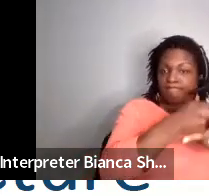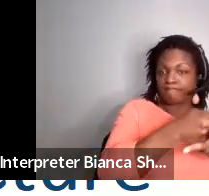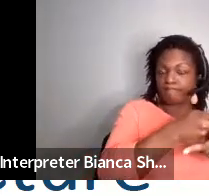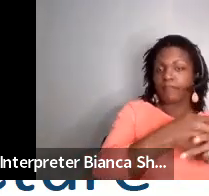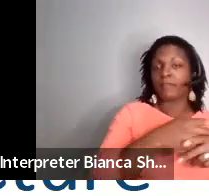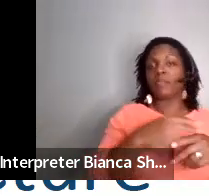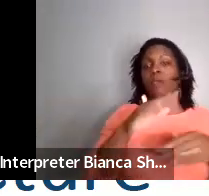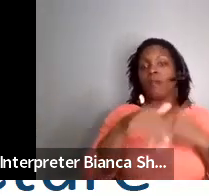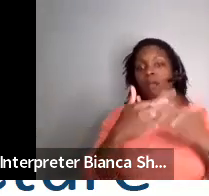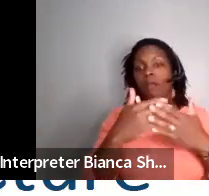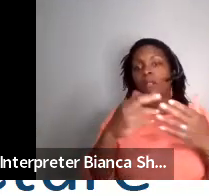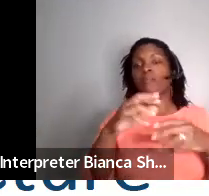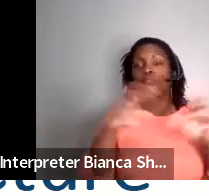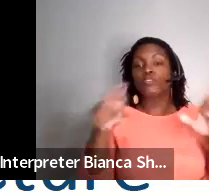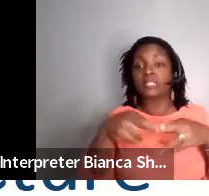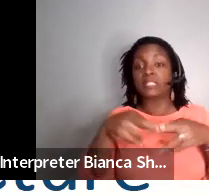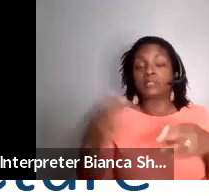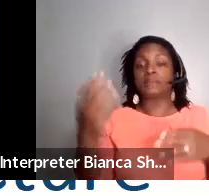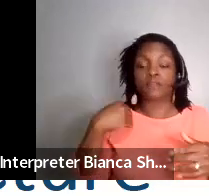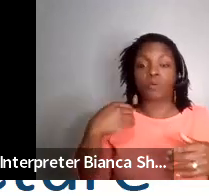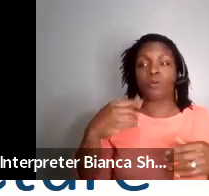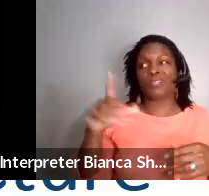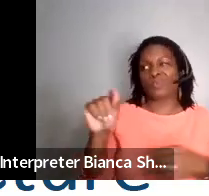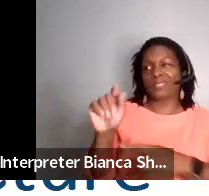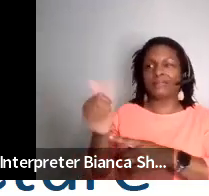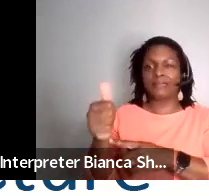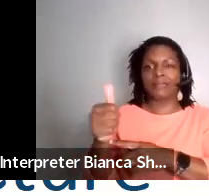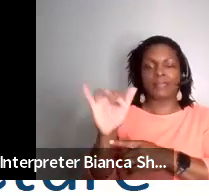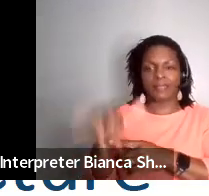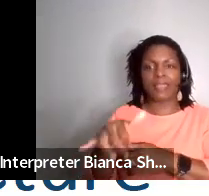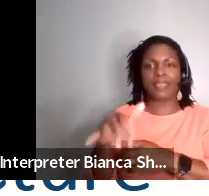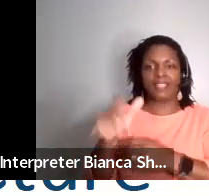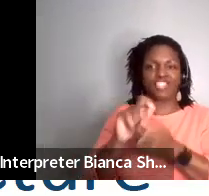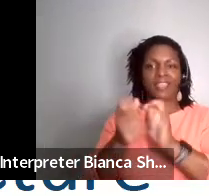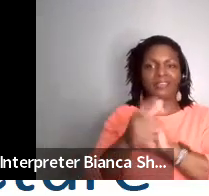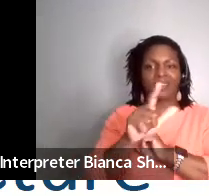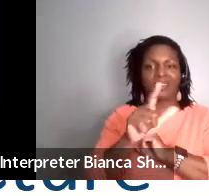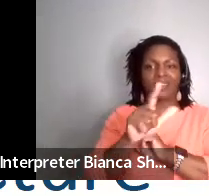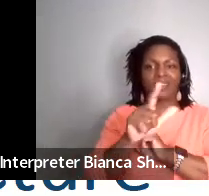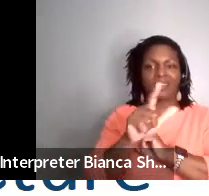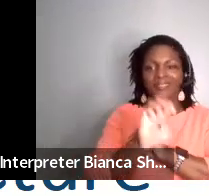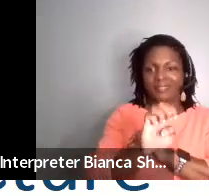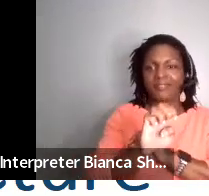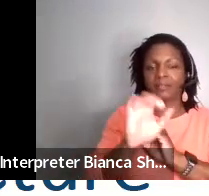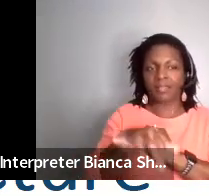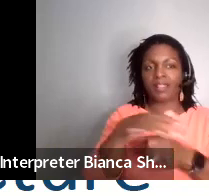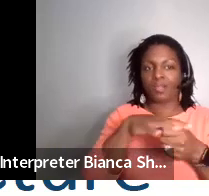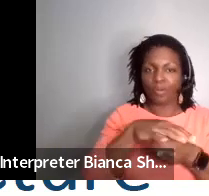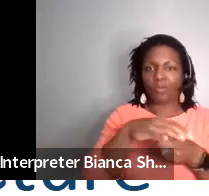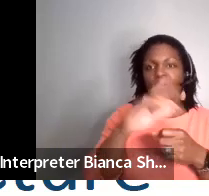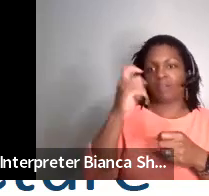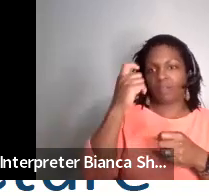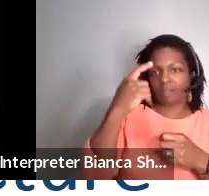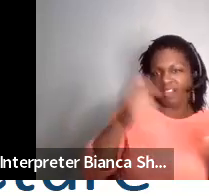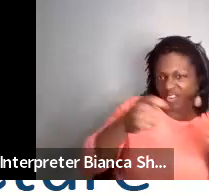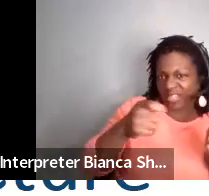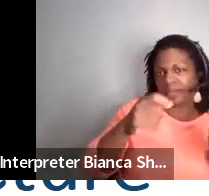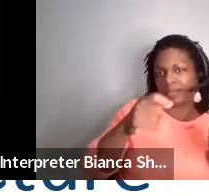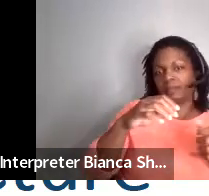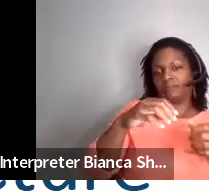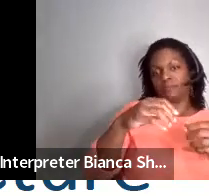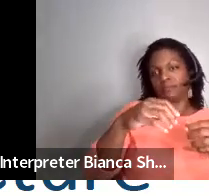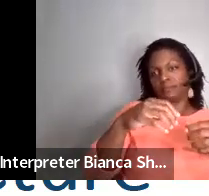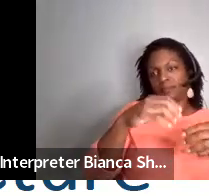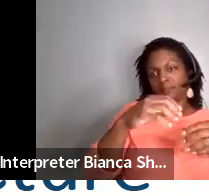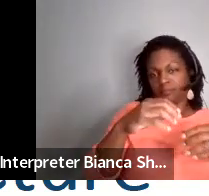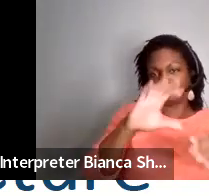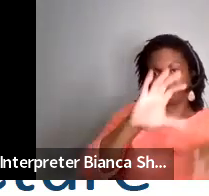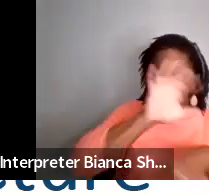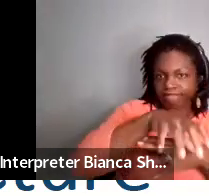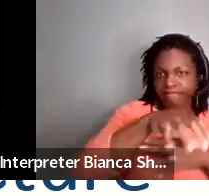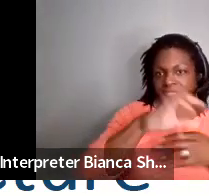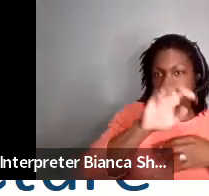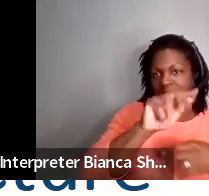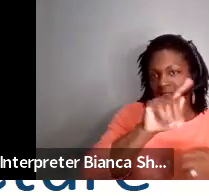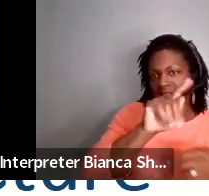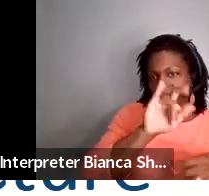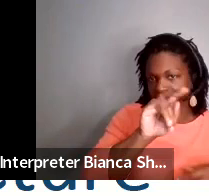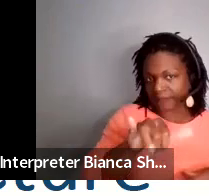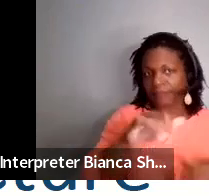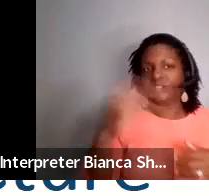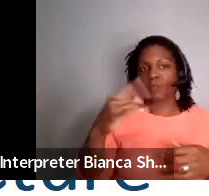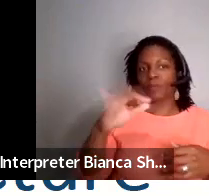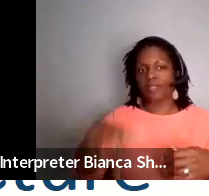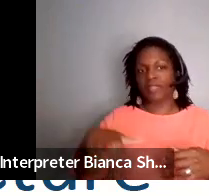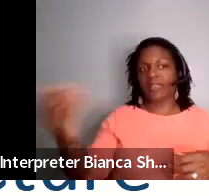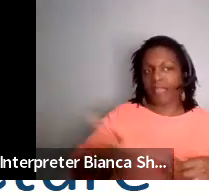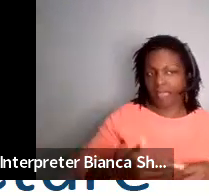All the regions by legislative statute around 2010 became local governing entities, and under the direct supervision of a local governing board with an executive director who is hired and supervised by the